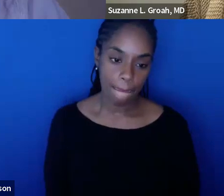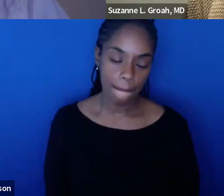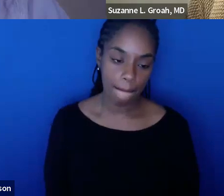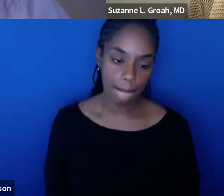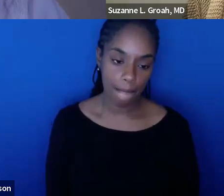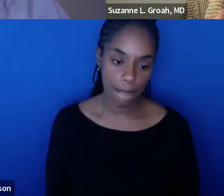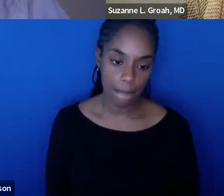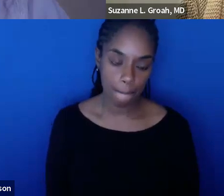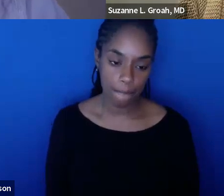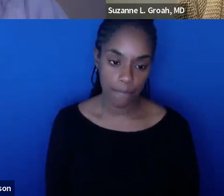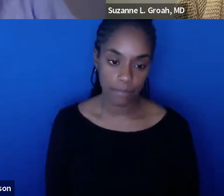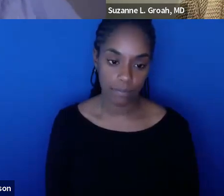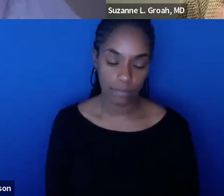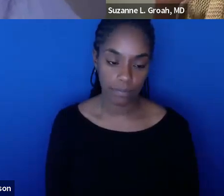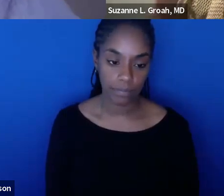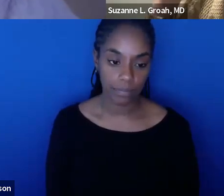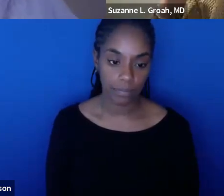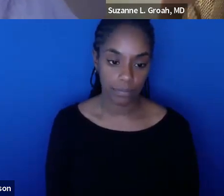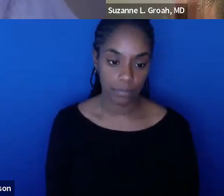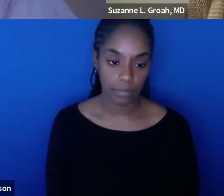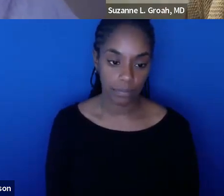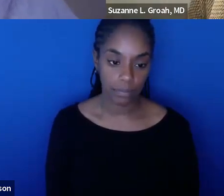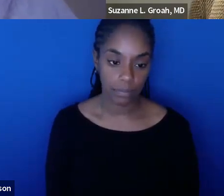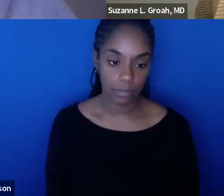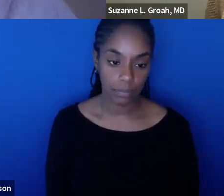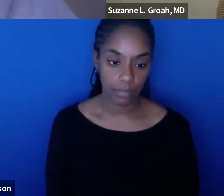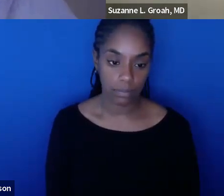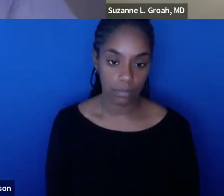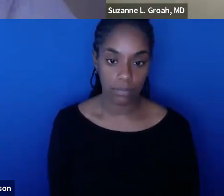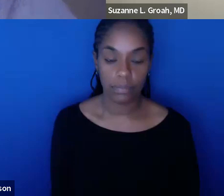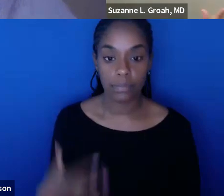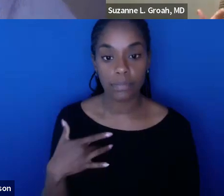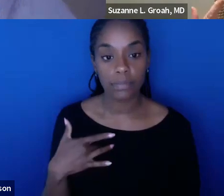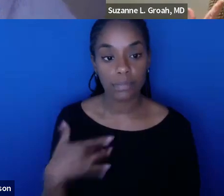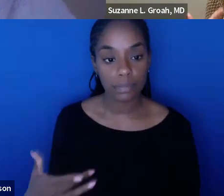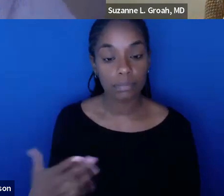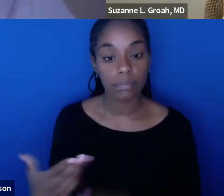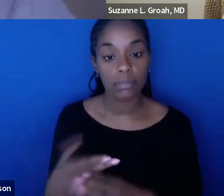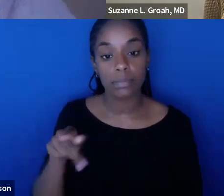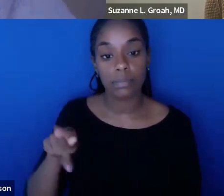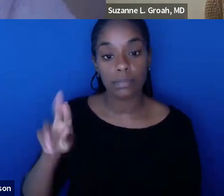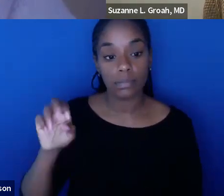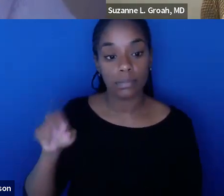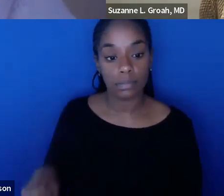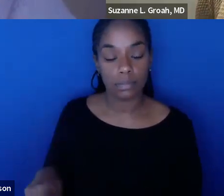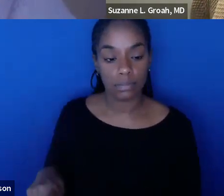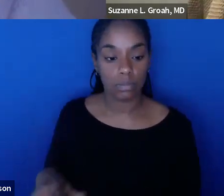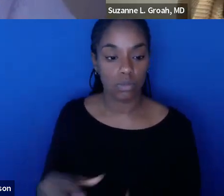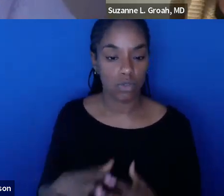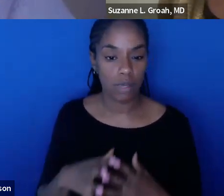Now for the sort of more typical use of a Baclofen pump, which is too much spasticity of the arms, the legs, usually of the legs.